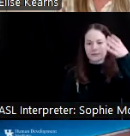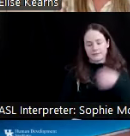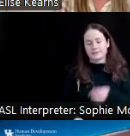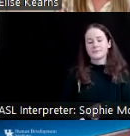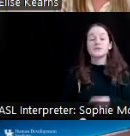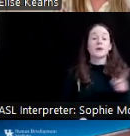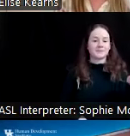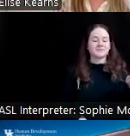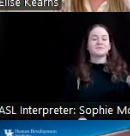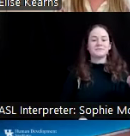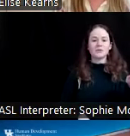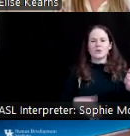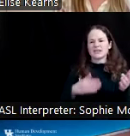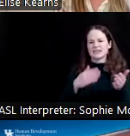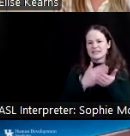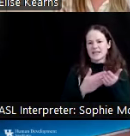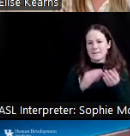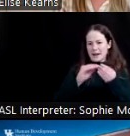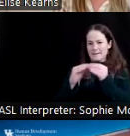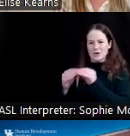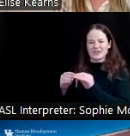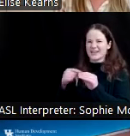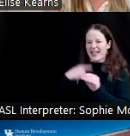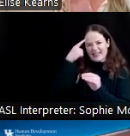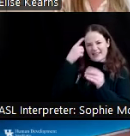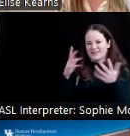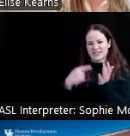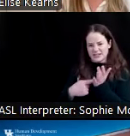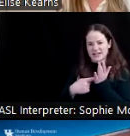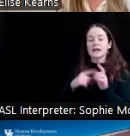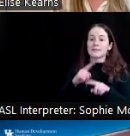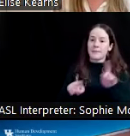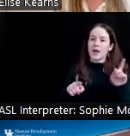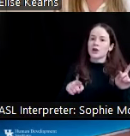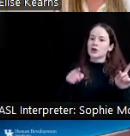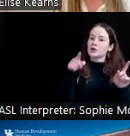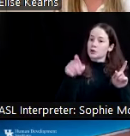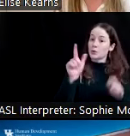I'm going to I'm going to move on past those because we've talked about some of those, but they will be there for you for your review in the slides.